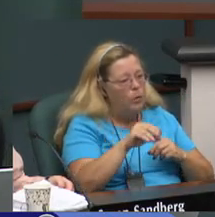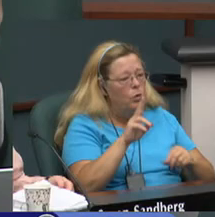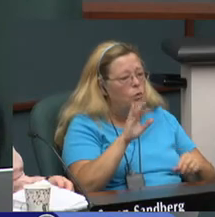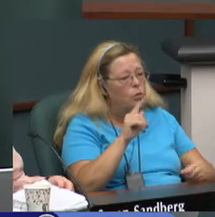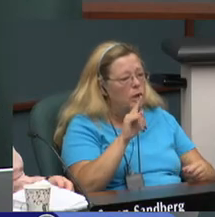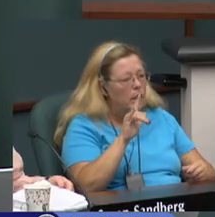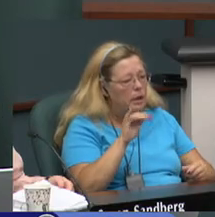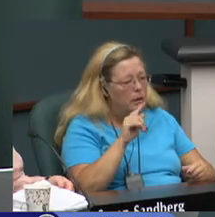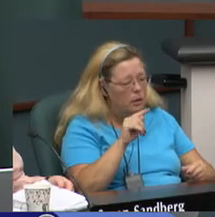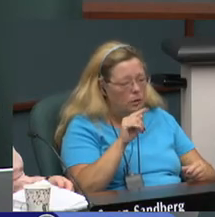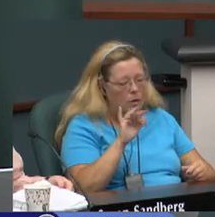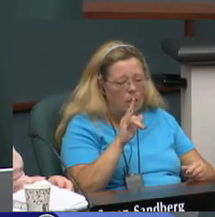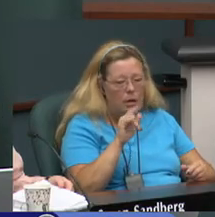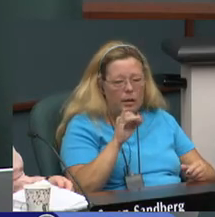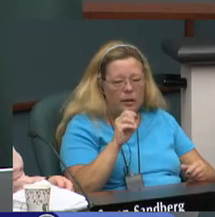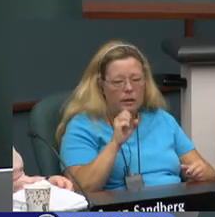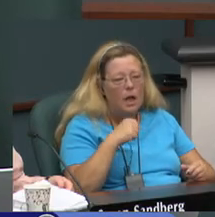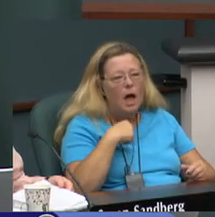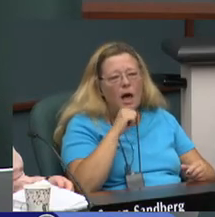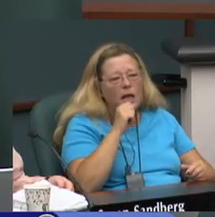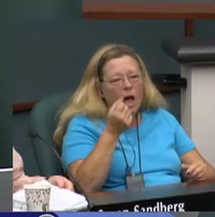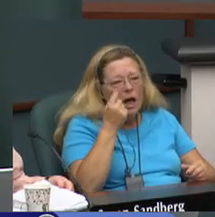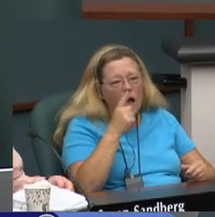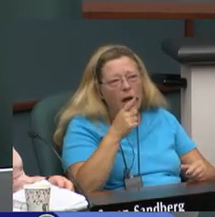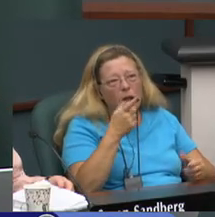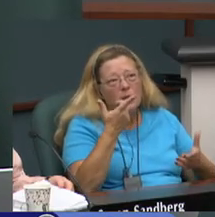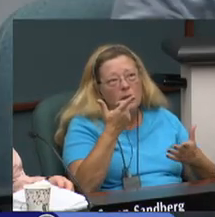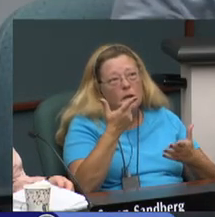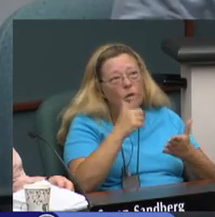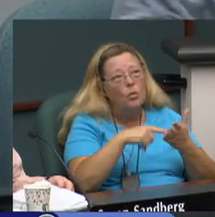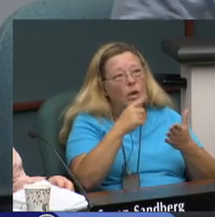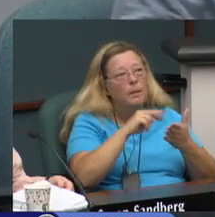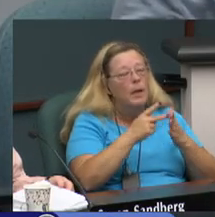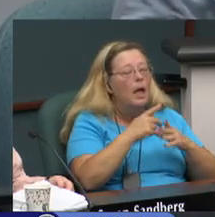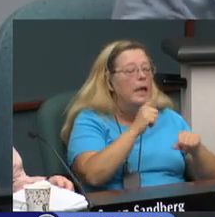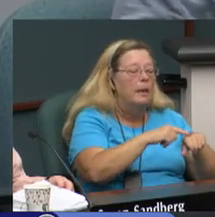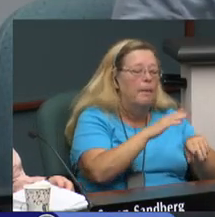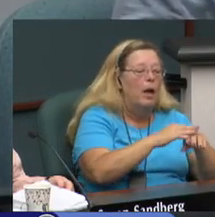just don't understand the point it's based on the number of units you know